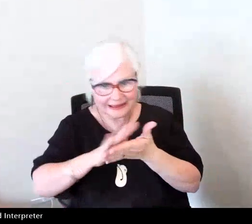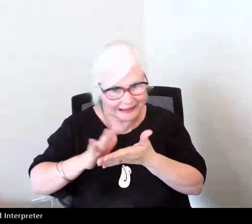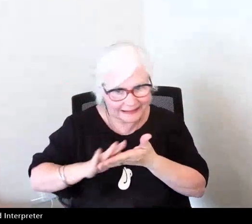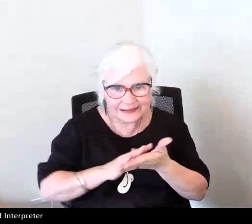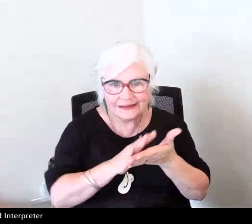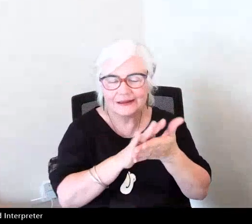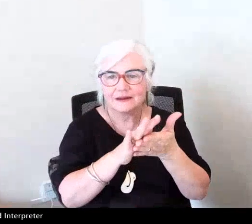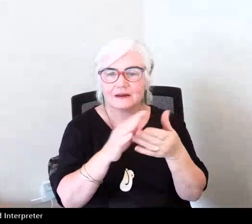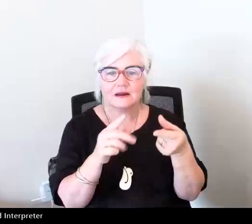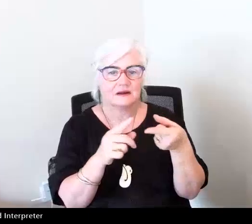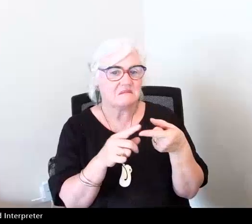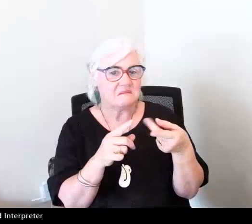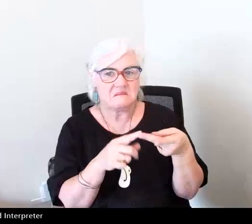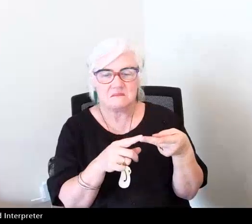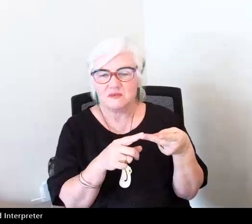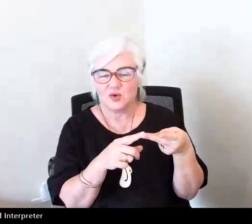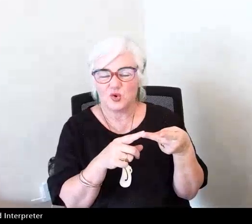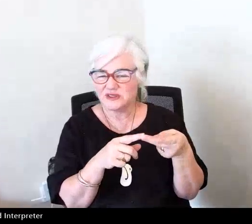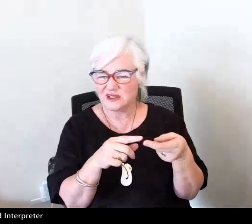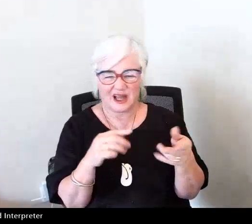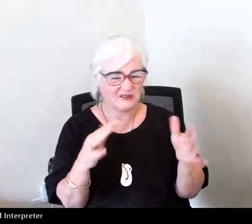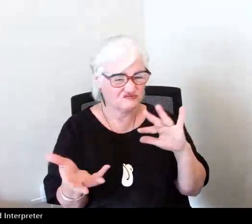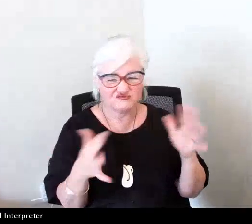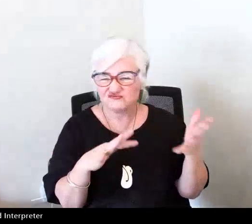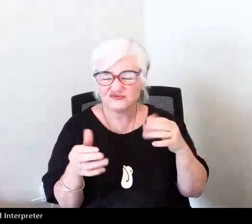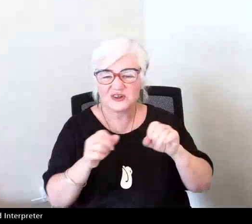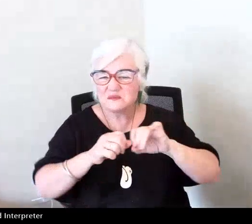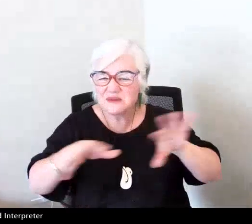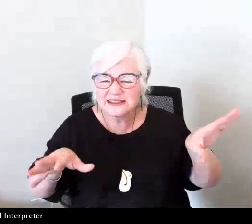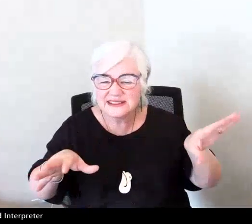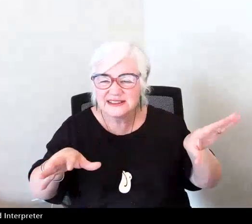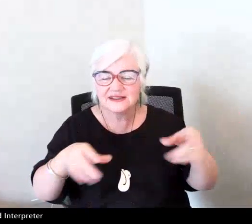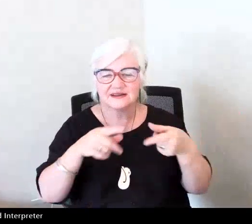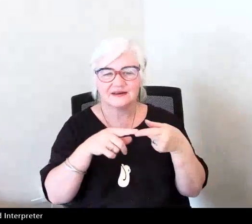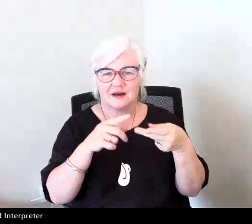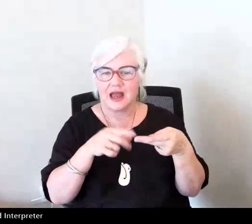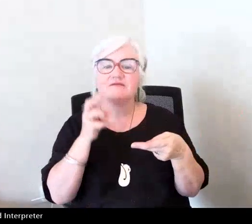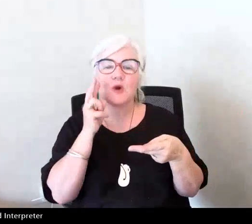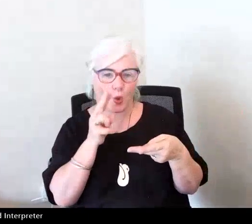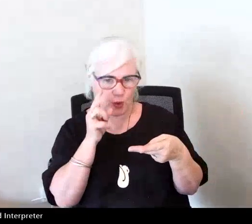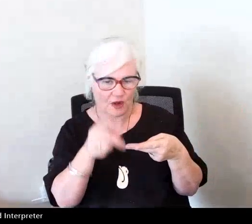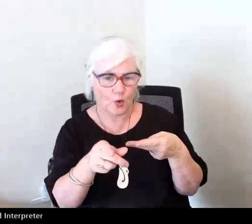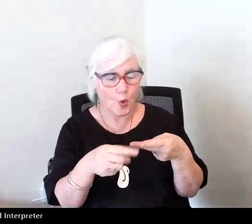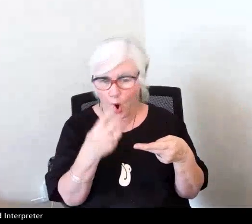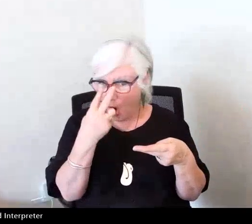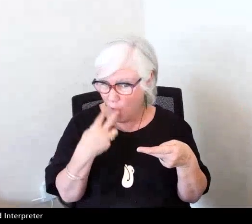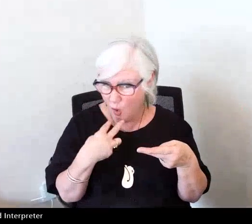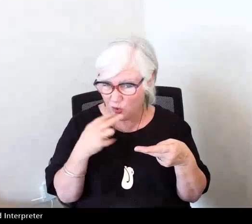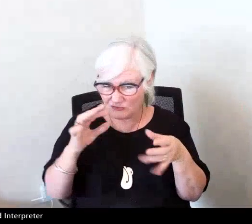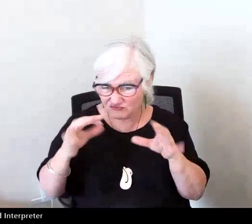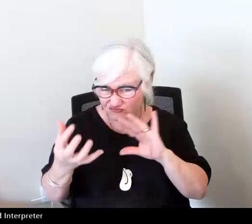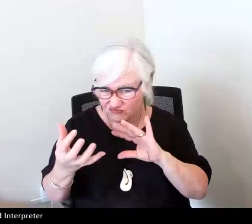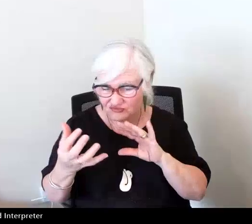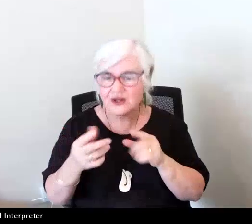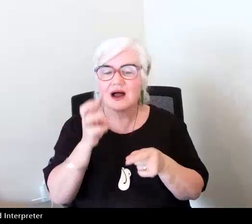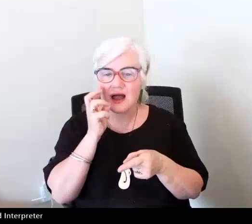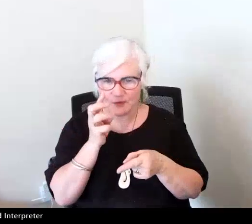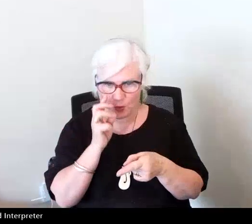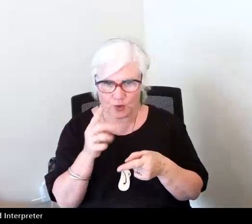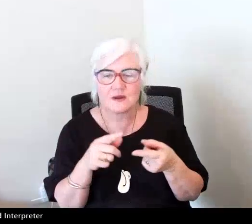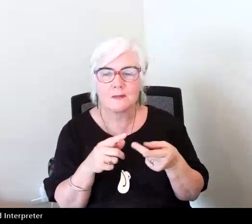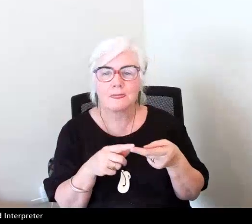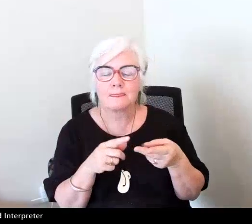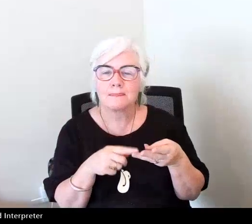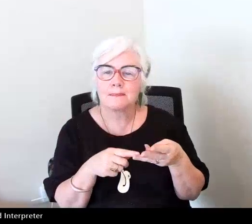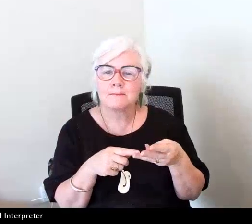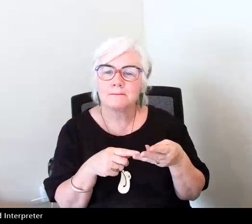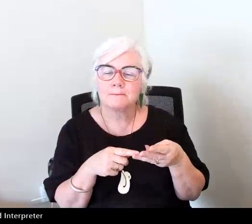I mean, is it dishevelled, things like that. Also what we've been talking about here is,